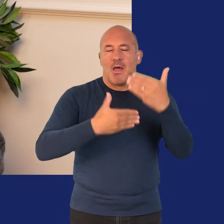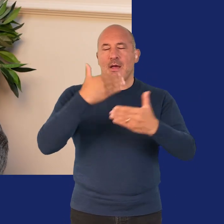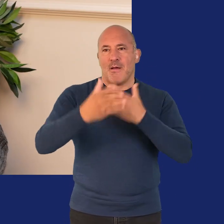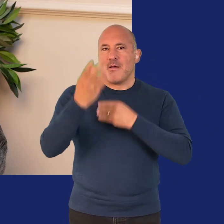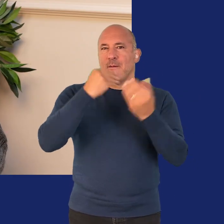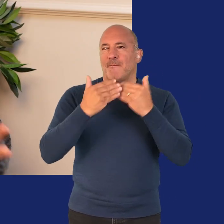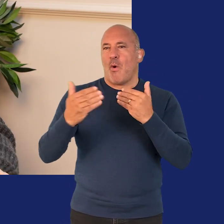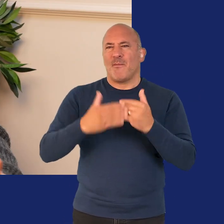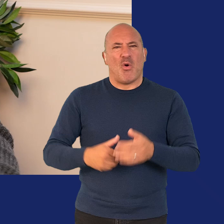Perfect.